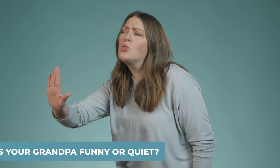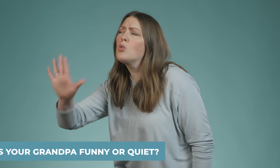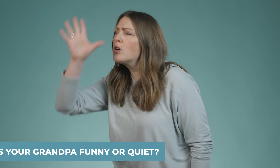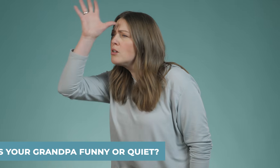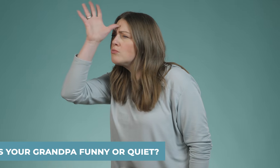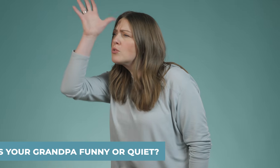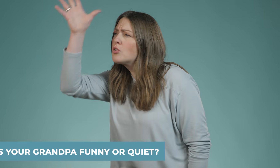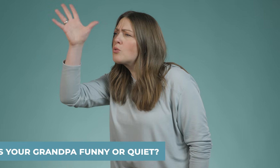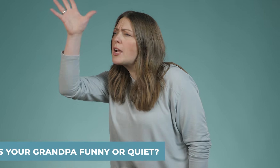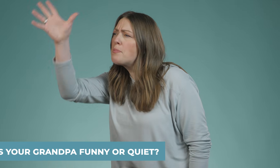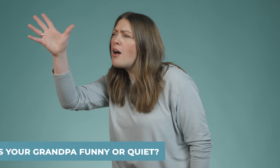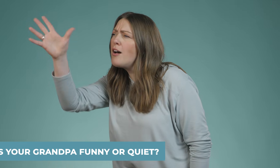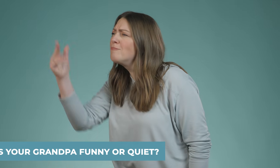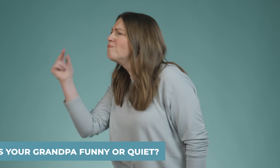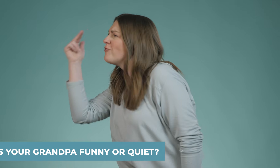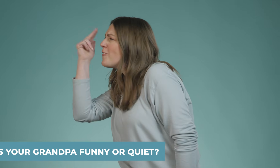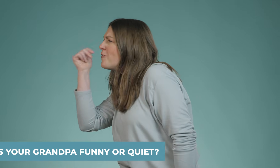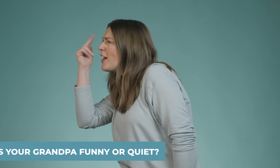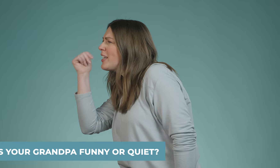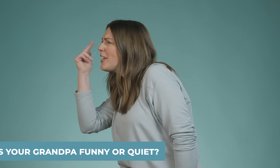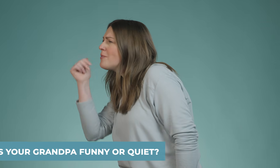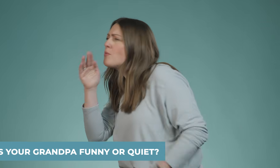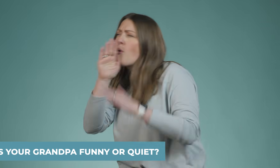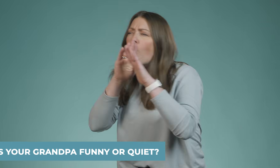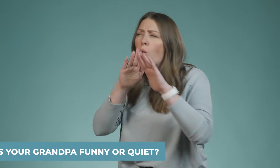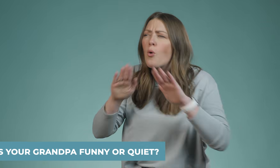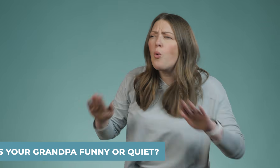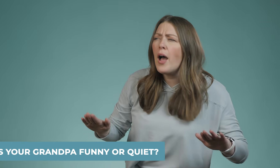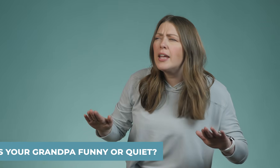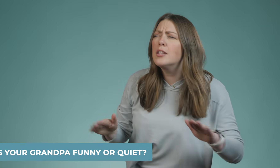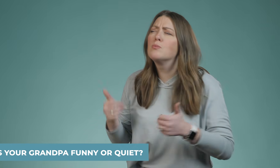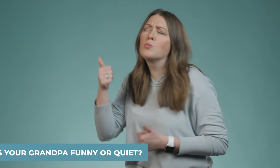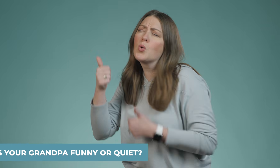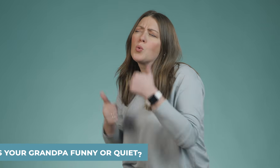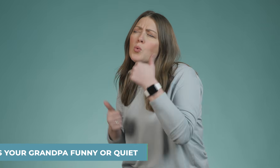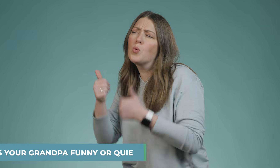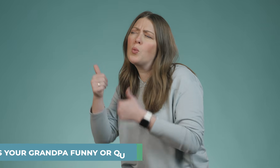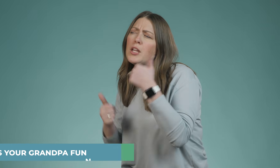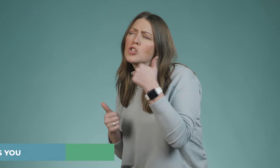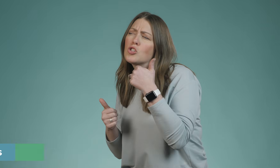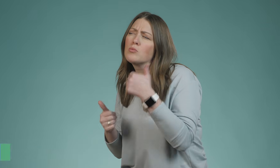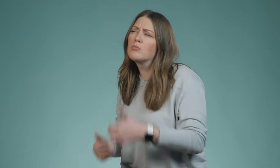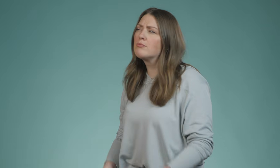Your grandpa funny quiet which?